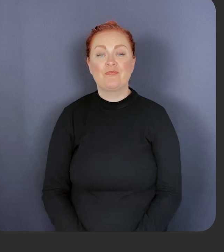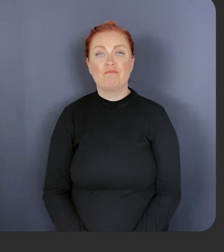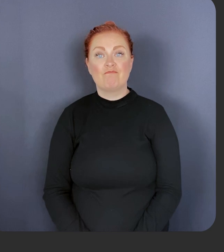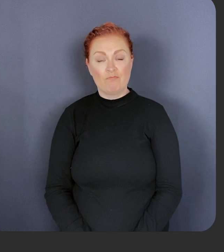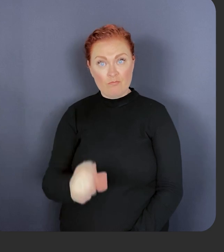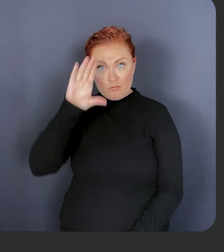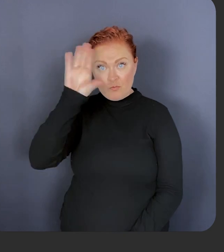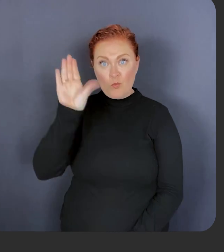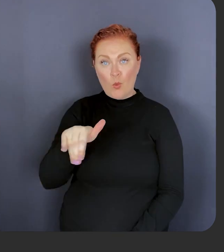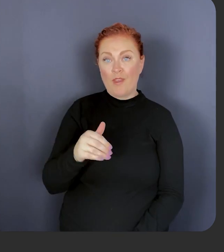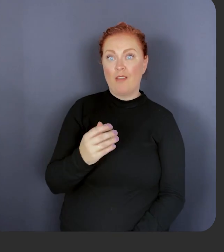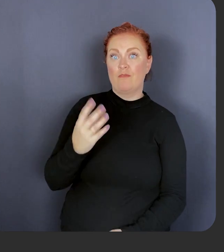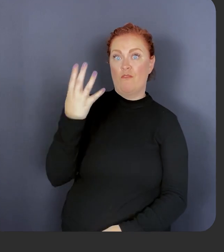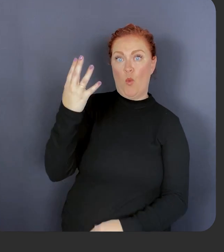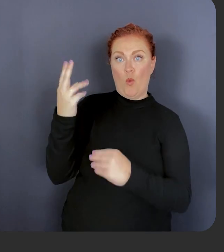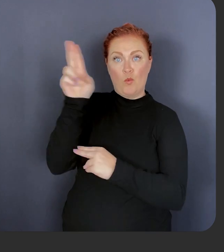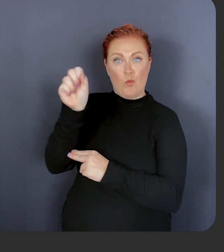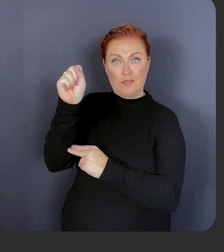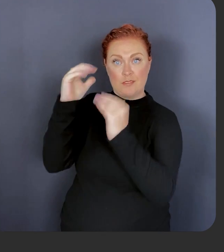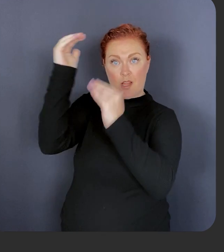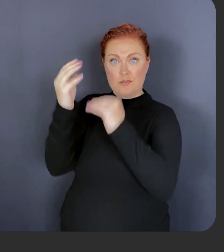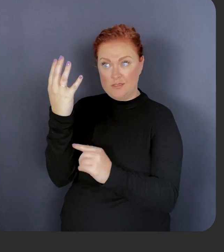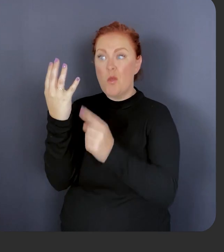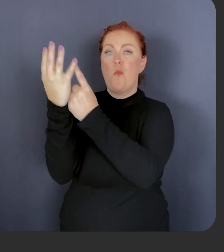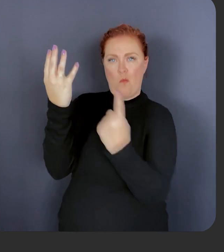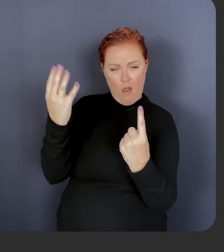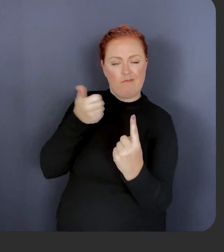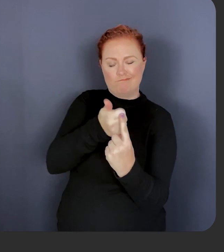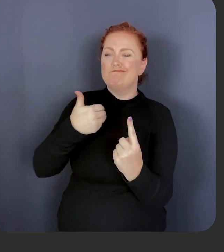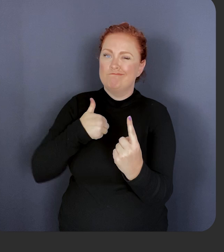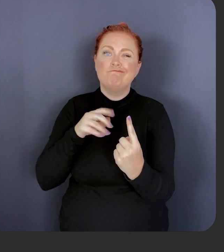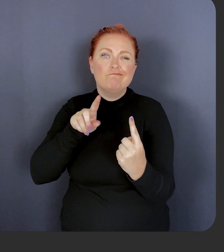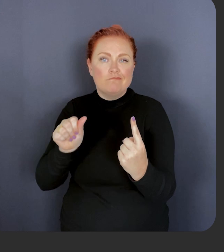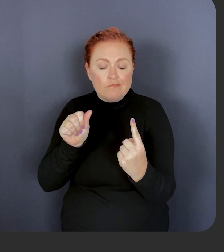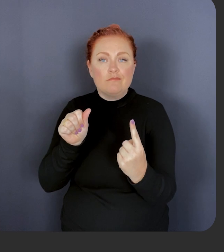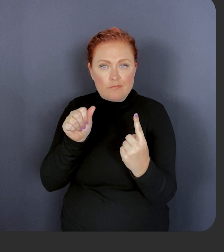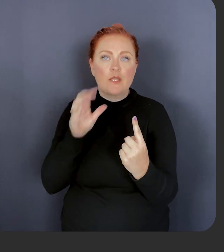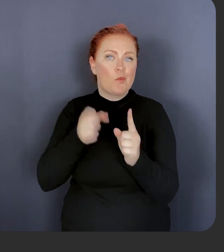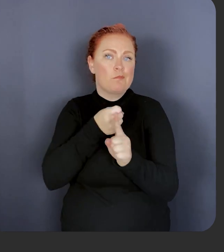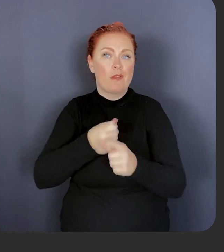In fact, one in four US adults have a disability that impacts their major life activities.